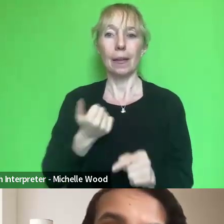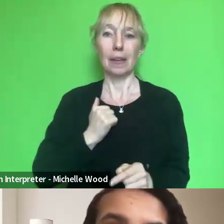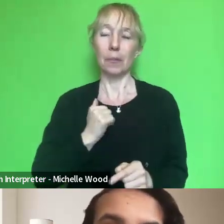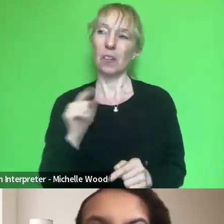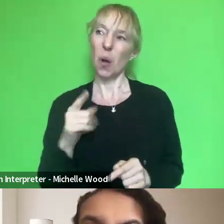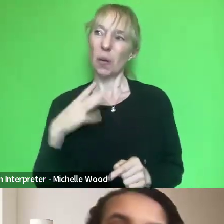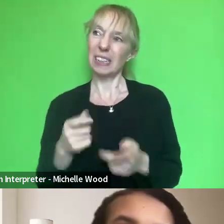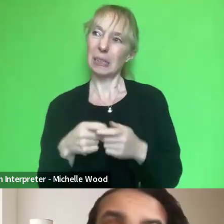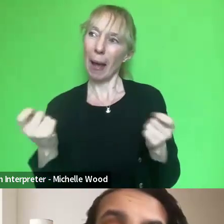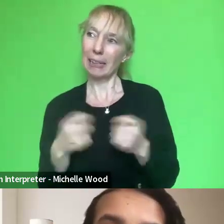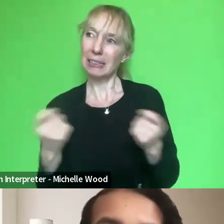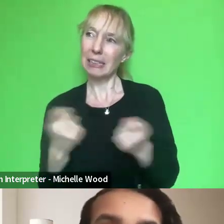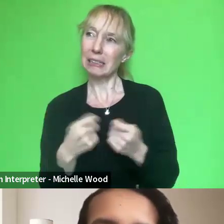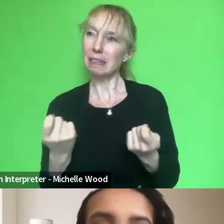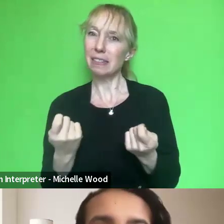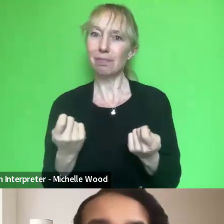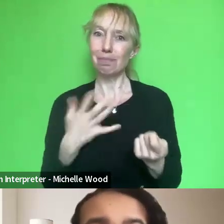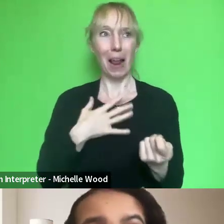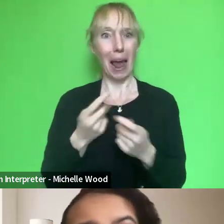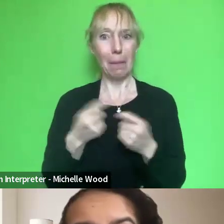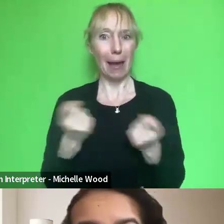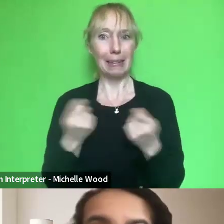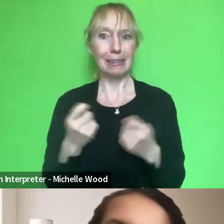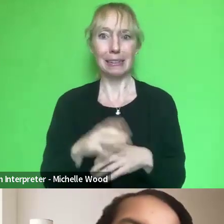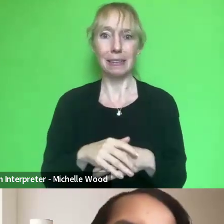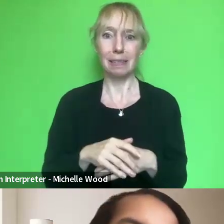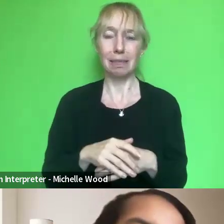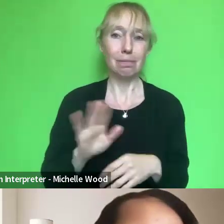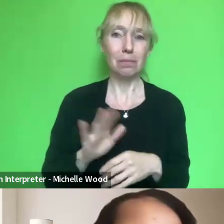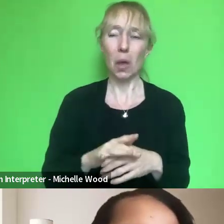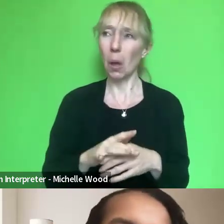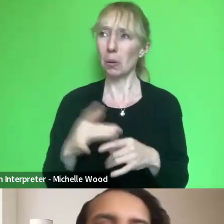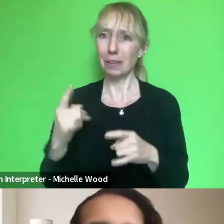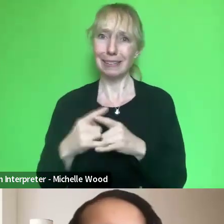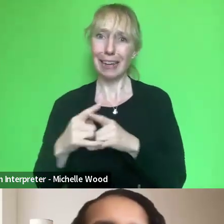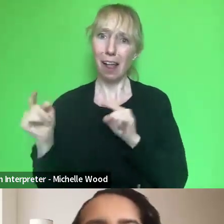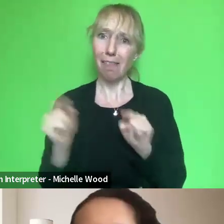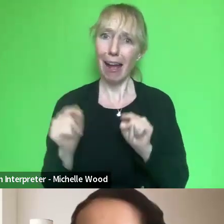magazines maybe? Let's find out a bit more about what they'd like there. And actually, it turned out to be there was some sexual harassment happening, and there needed to be a little